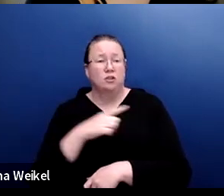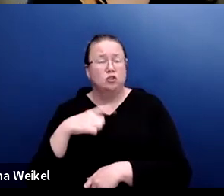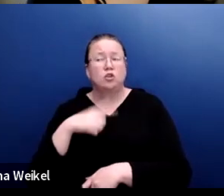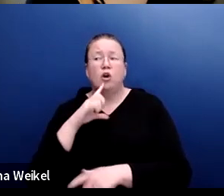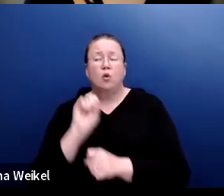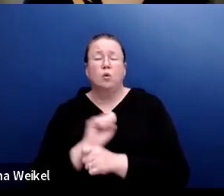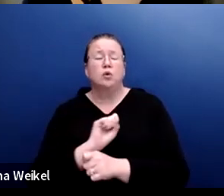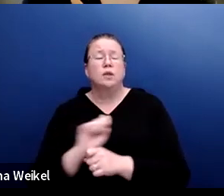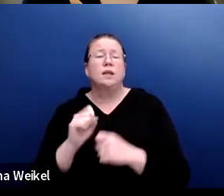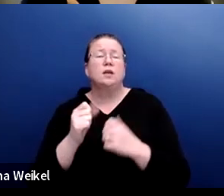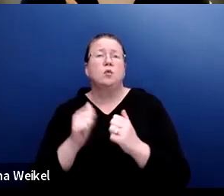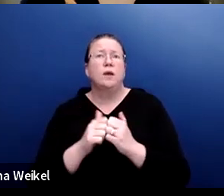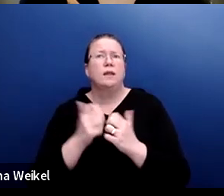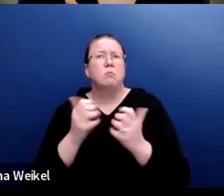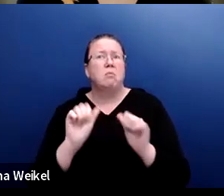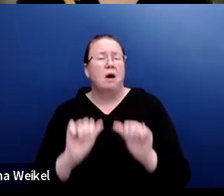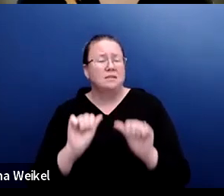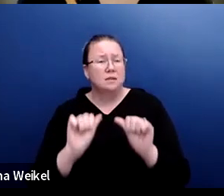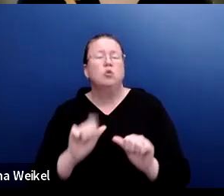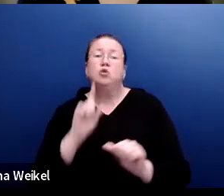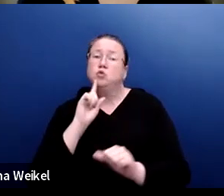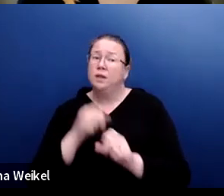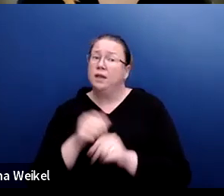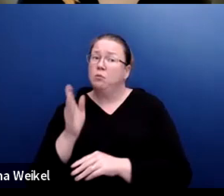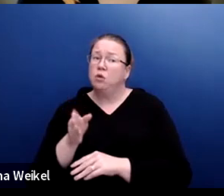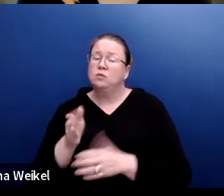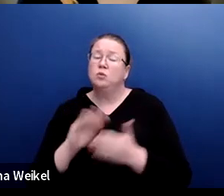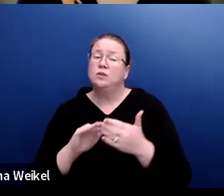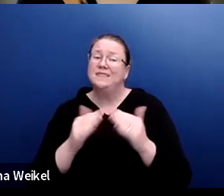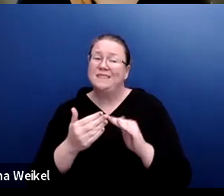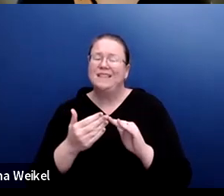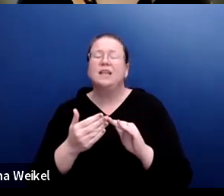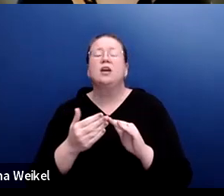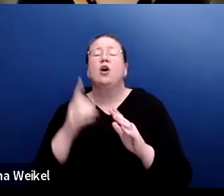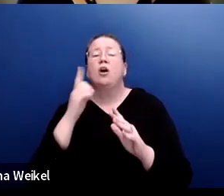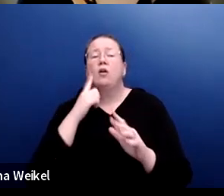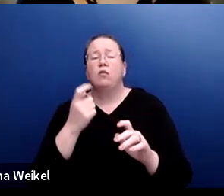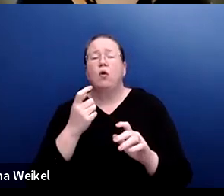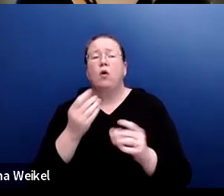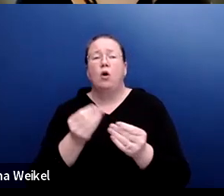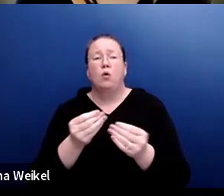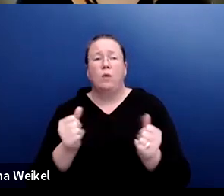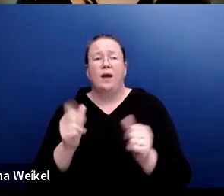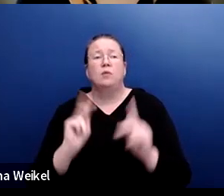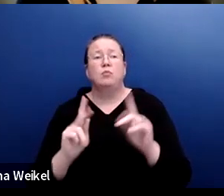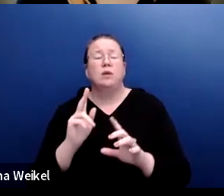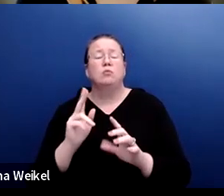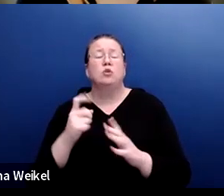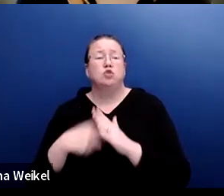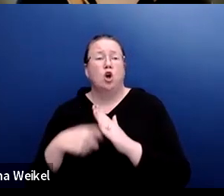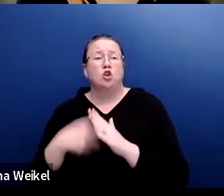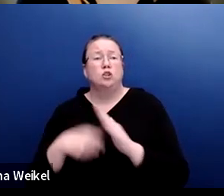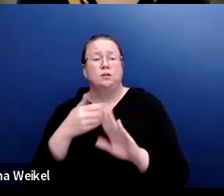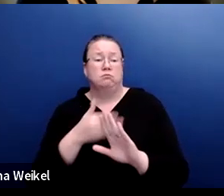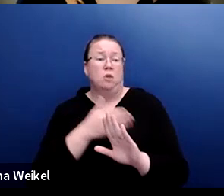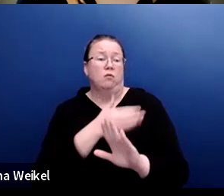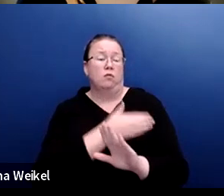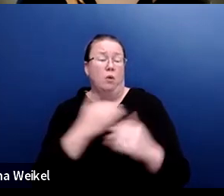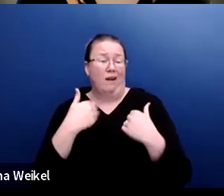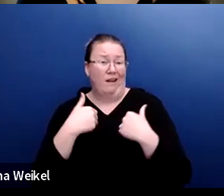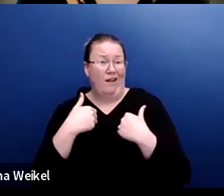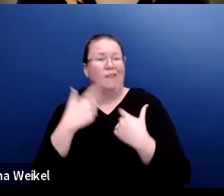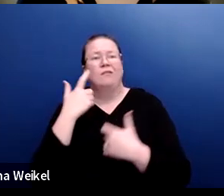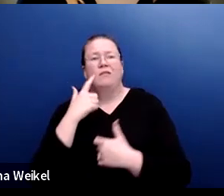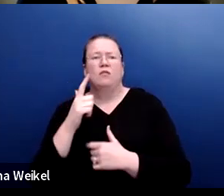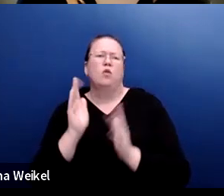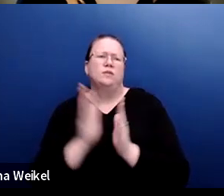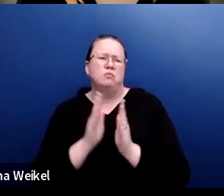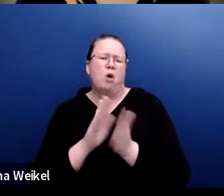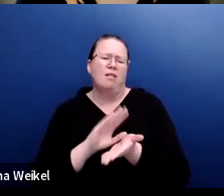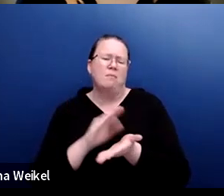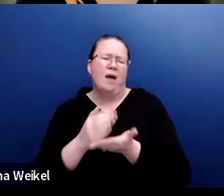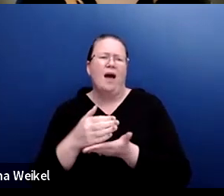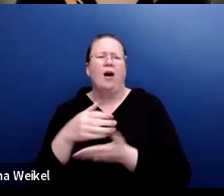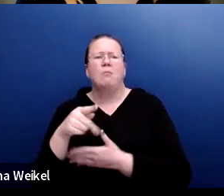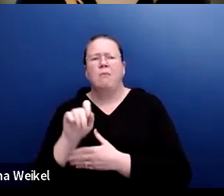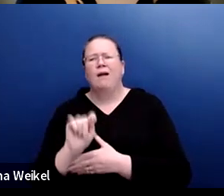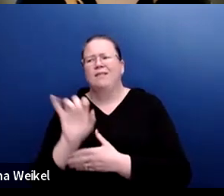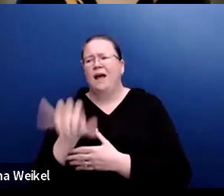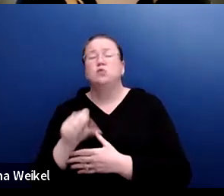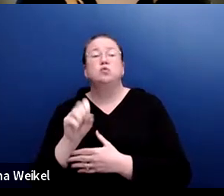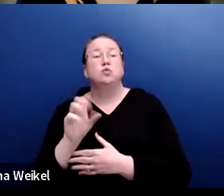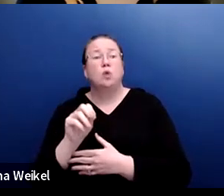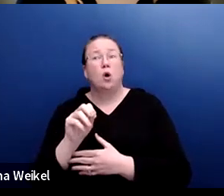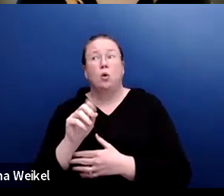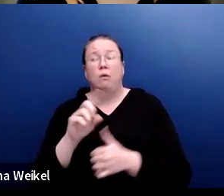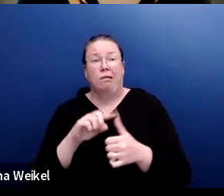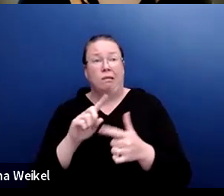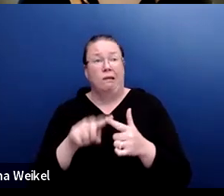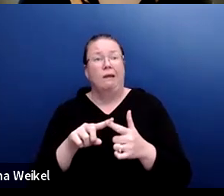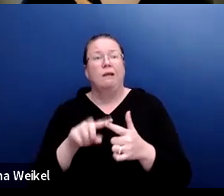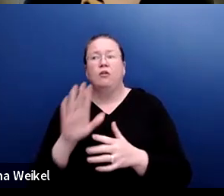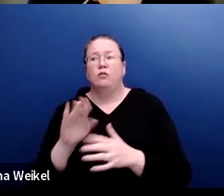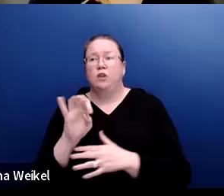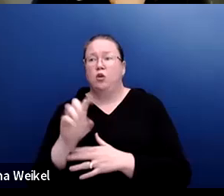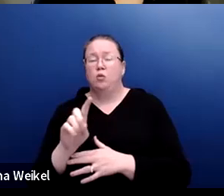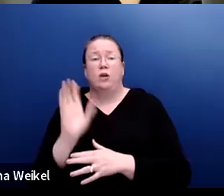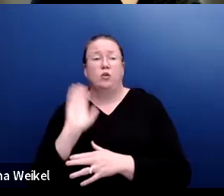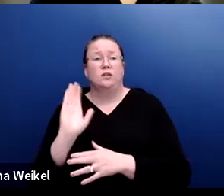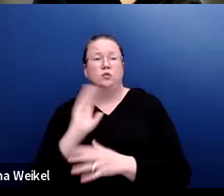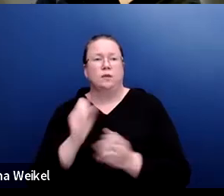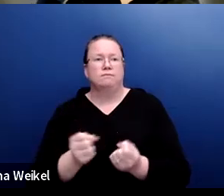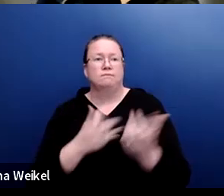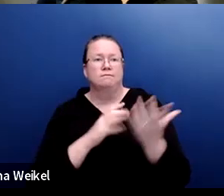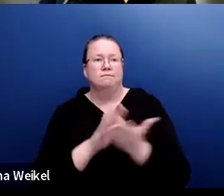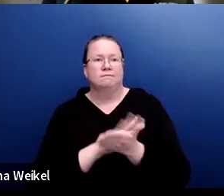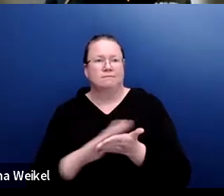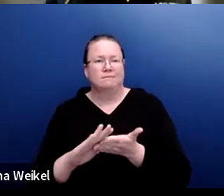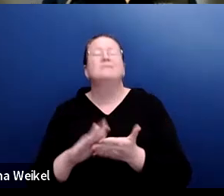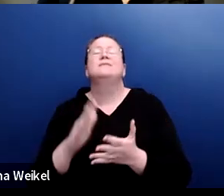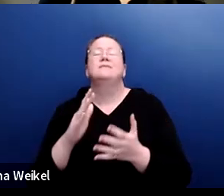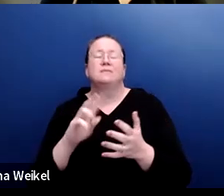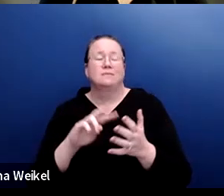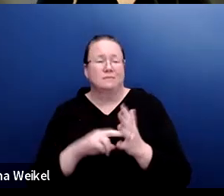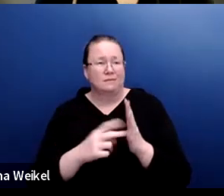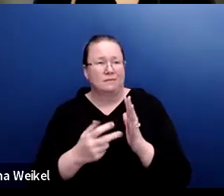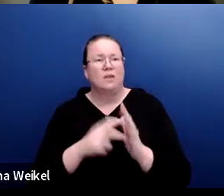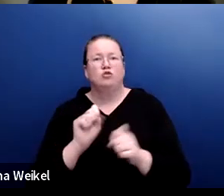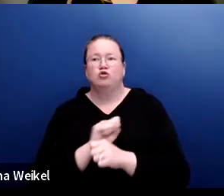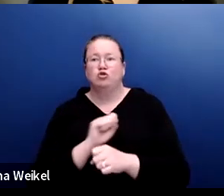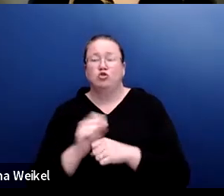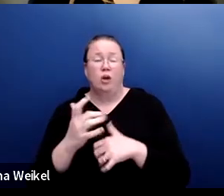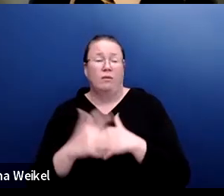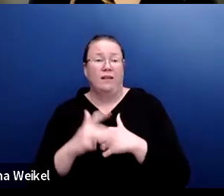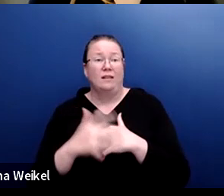the Annapolis general area between Baltimore and Annapolis and I wanted to add a comment with regard to the person just talking about Florida and charges against people and stuff. Here in Maryland marijuana has just been legalized